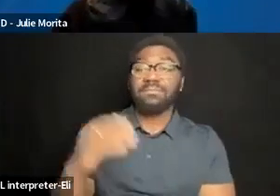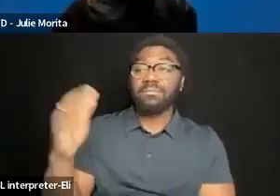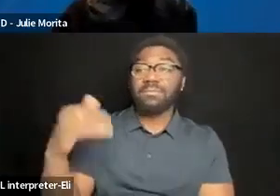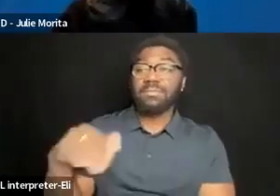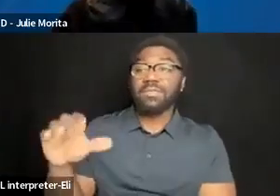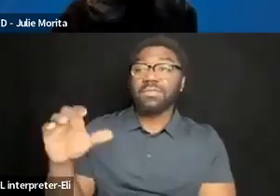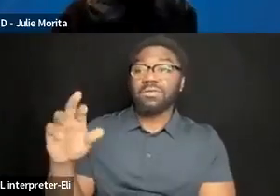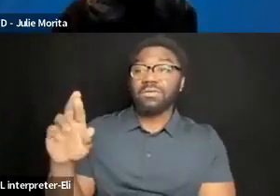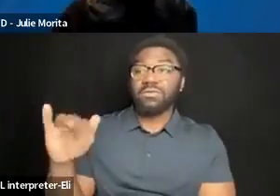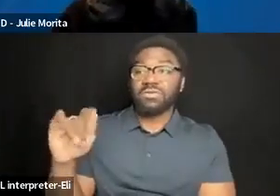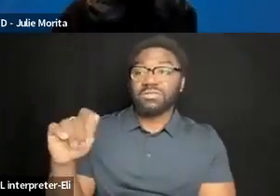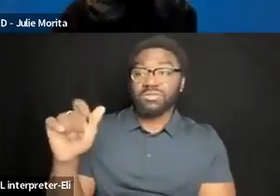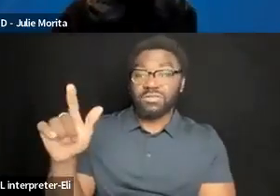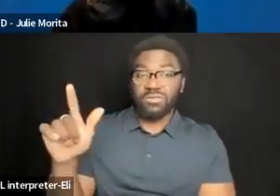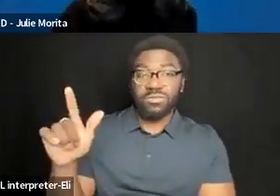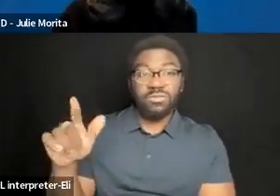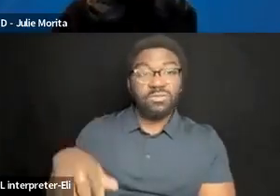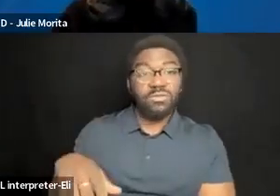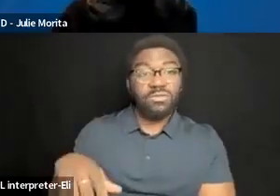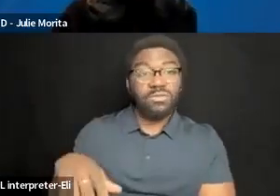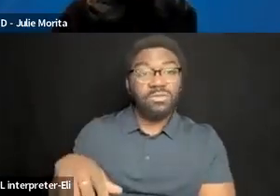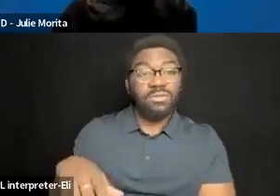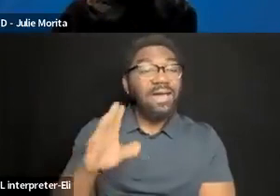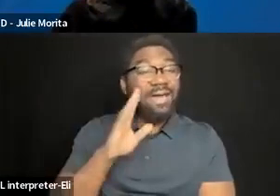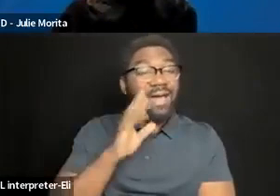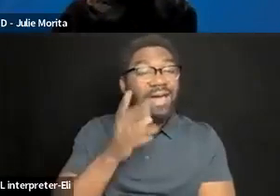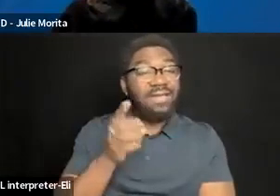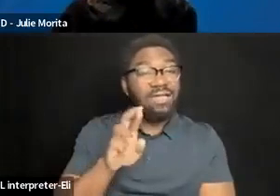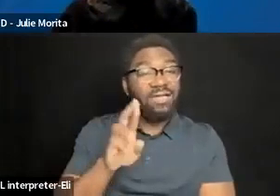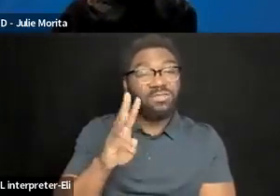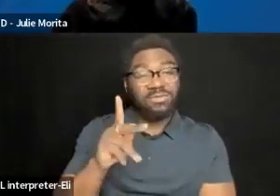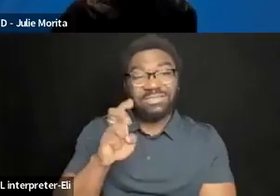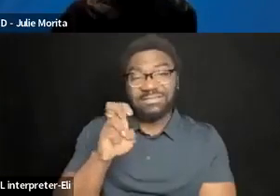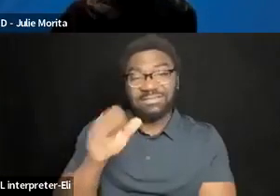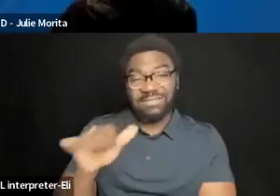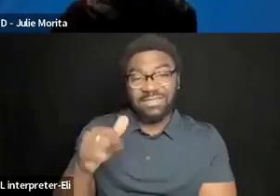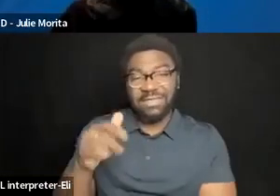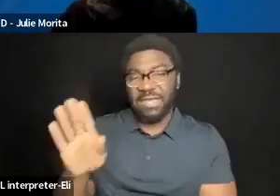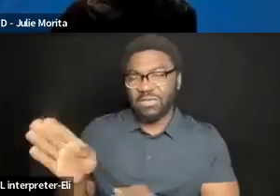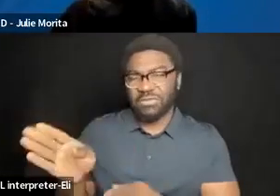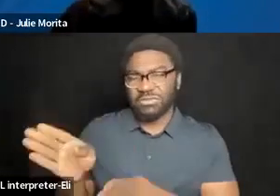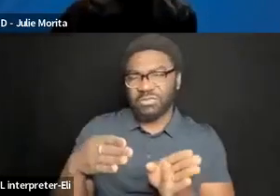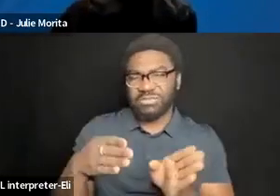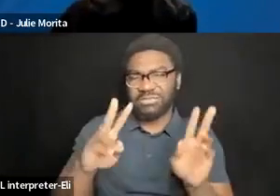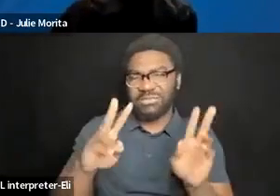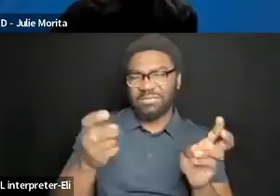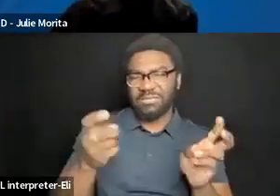I'm switching topics a little bit, but I wanted to go back and revisit something that we've talked about,